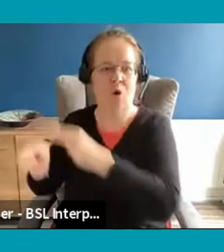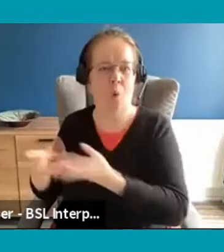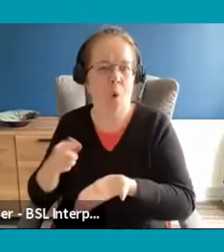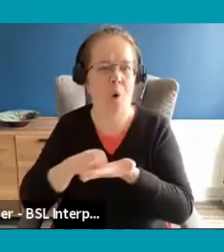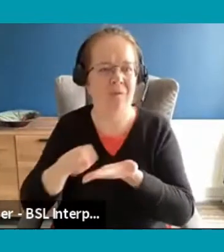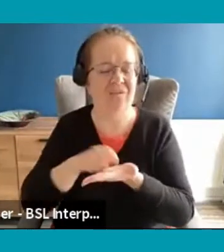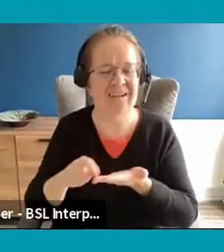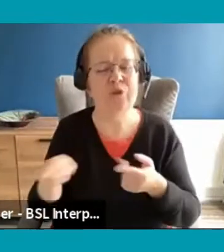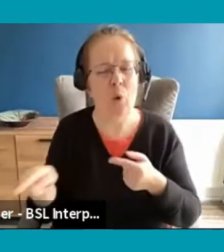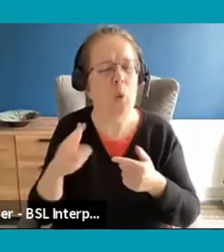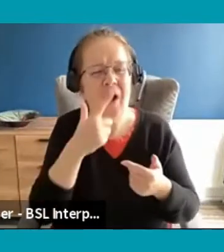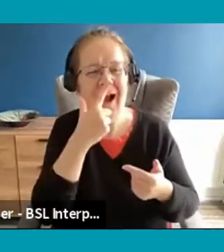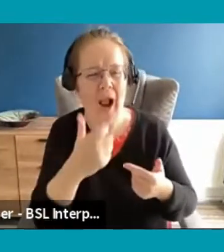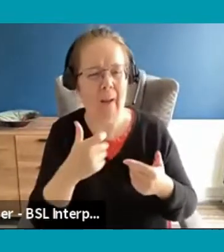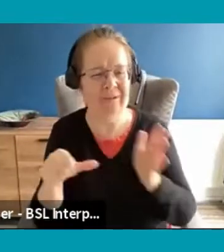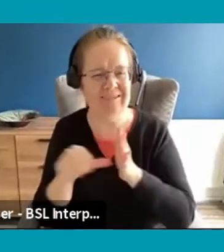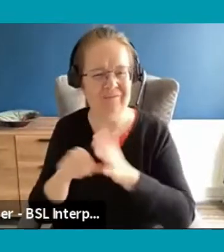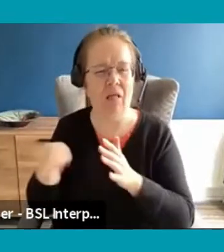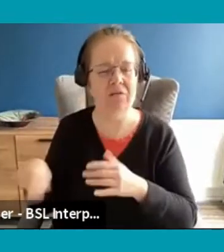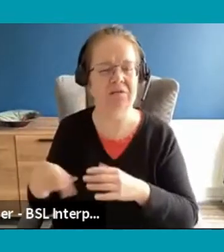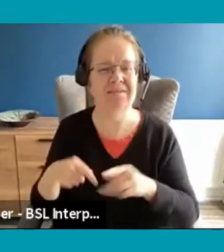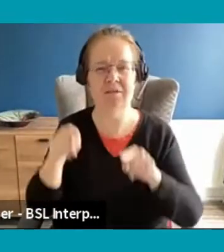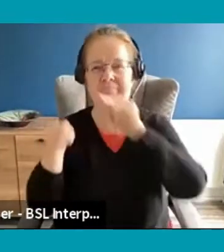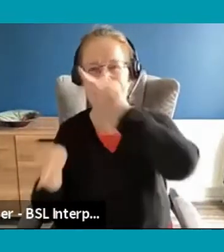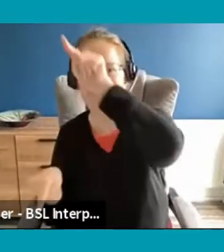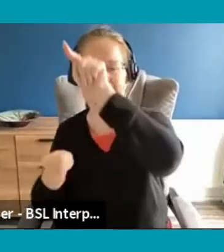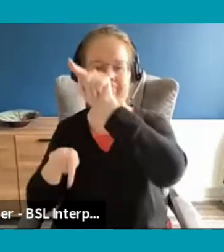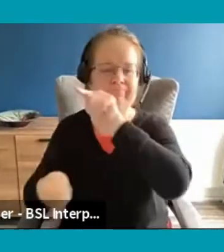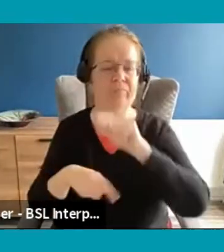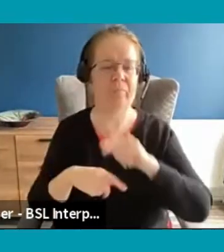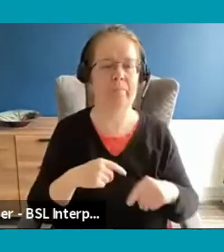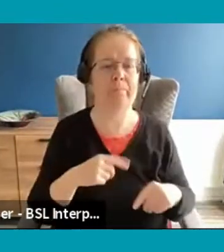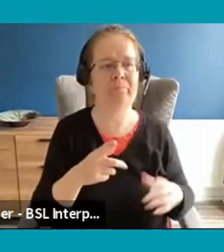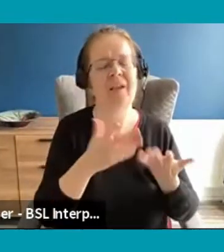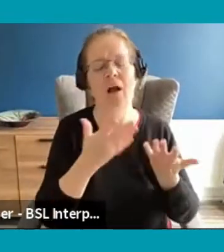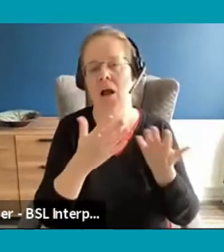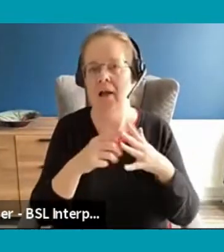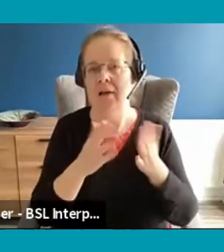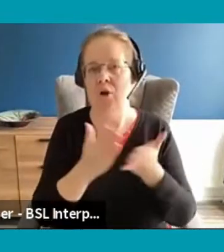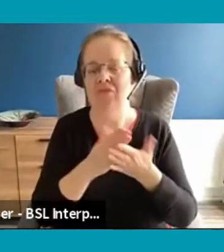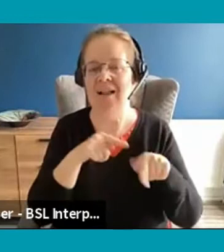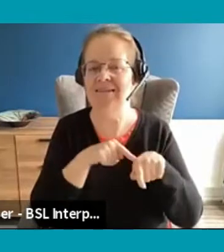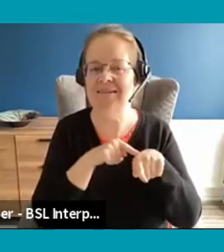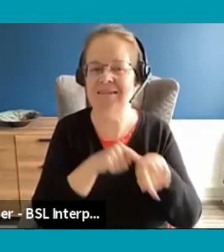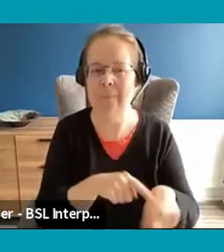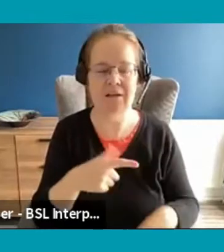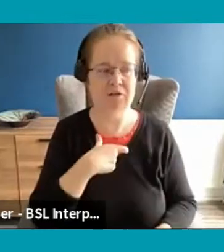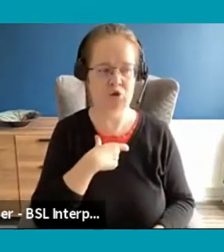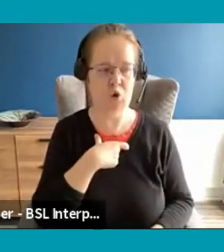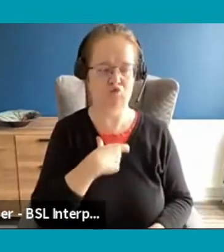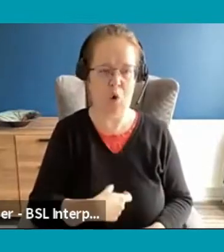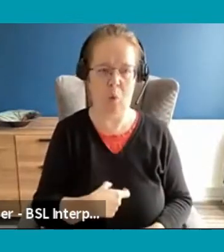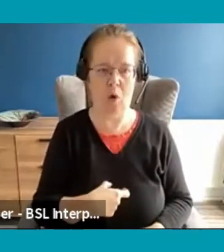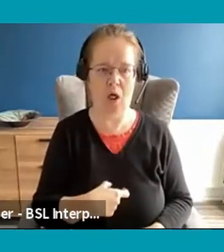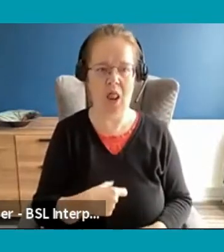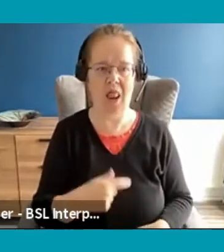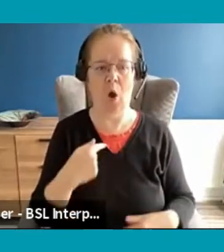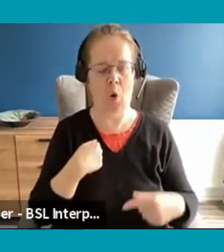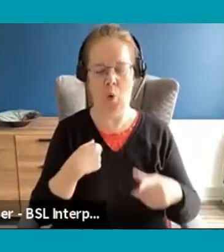challenging in those areas as well, but I think it really depends on what sort of role. UM, we're recruiting for.